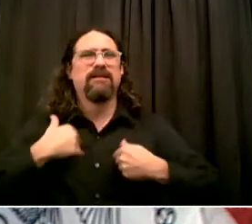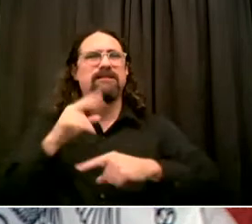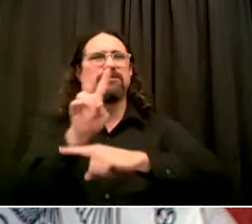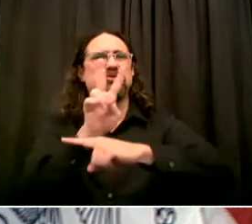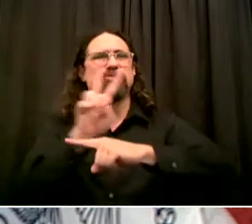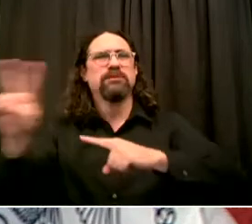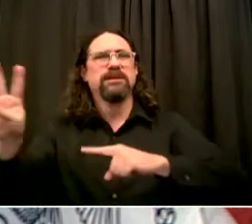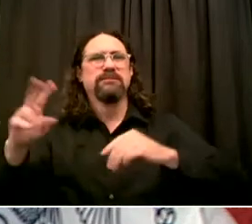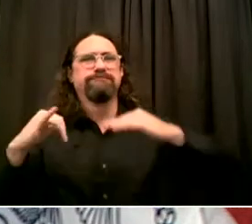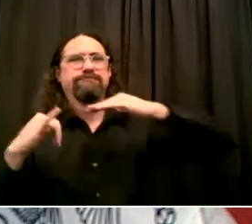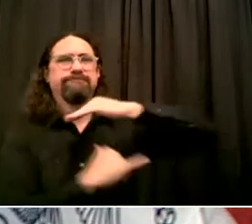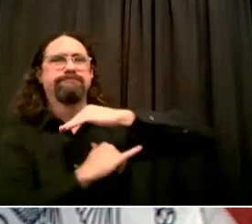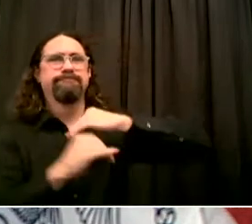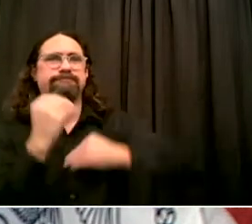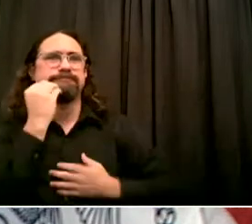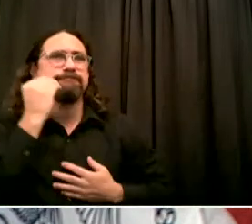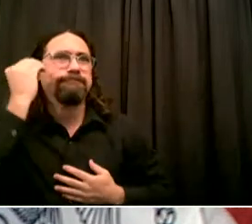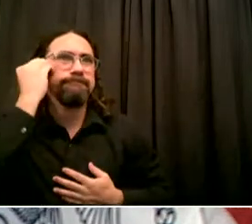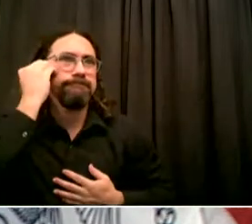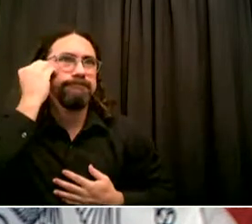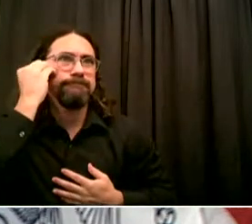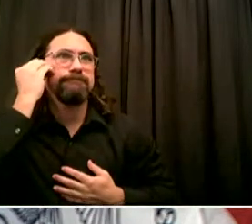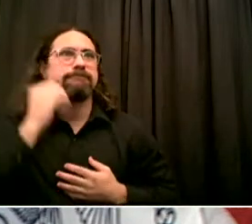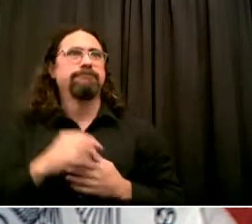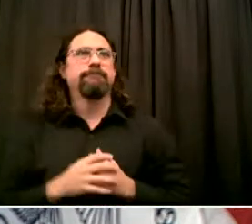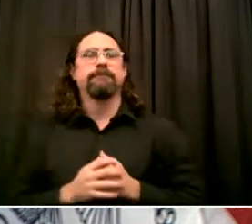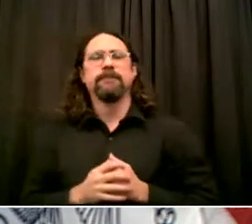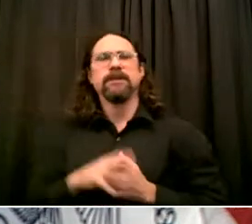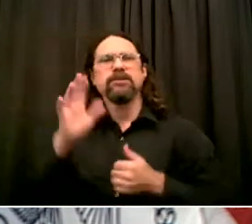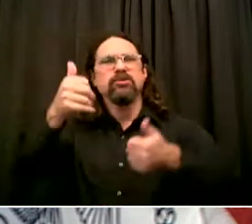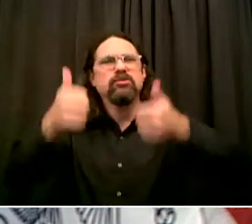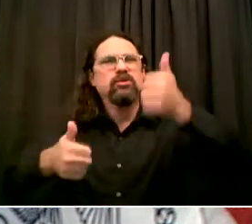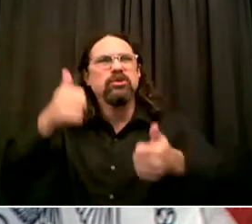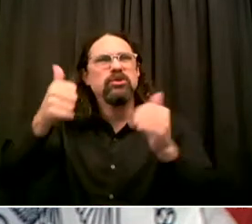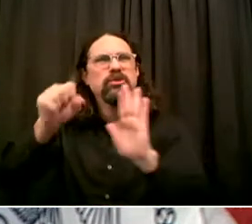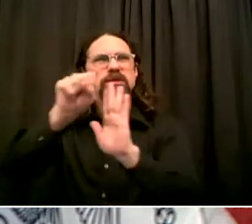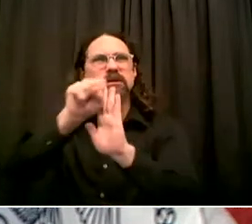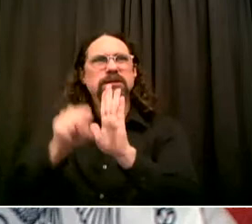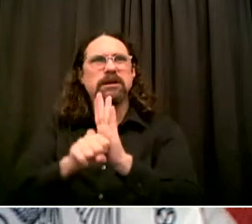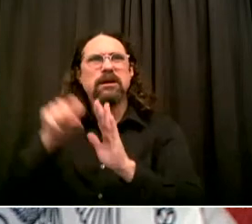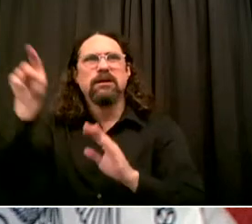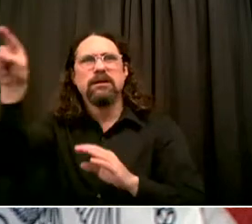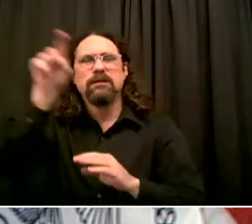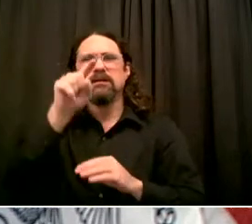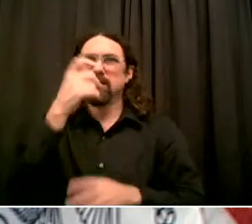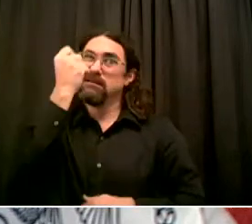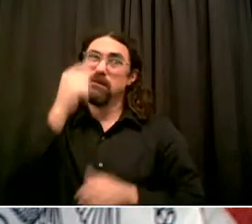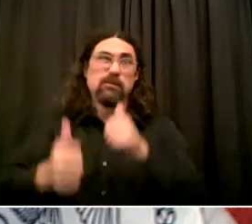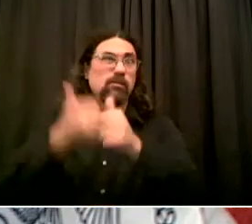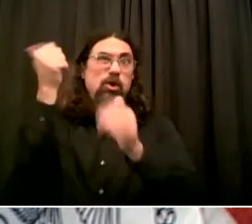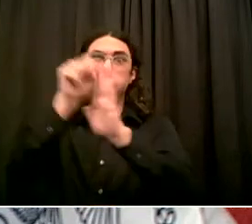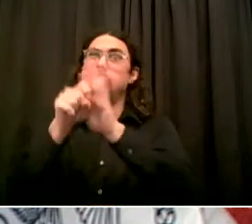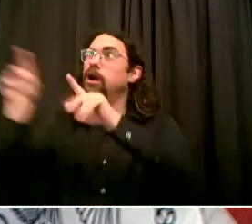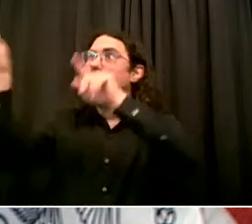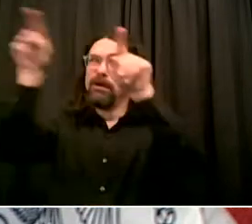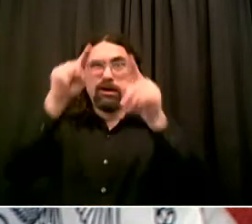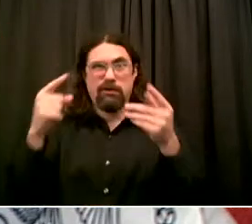QUARANTINE COMING BACK. THTHREE ARE A FEW STATES NOT ON THAT LIST. MOST T OF OF THE STATES ARE ON THE NEW YORK STATE QUARANTINE LIST. IF YOU TRAVEL,